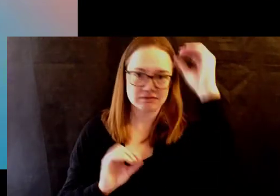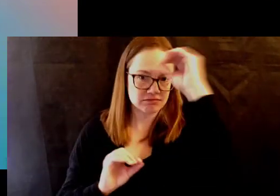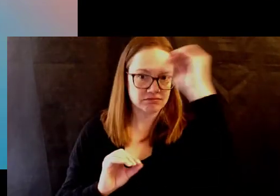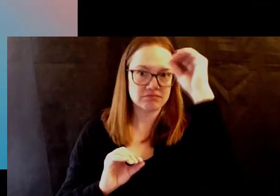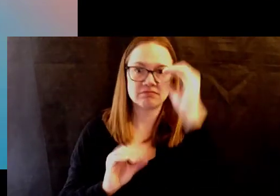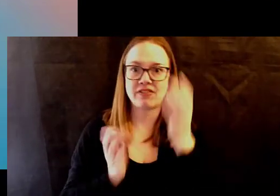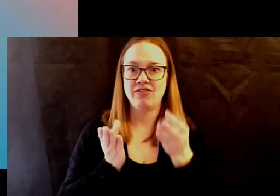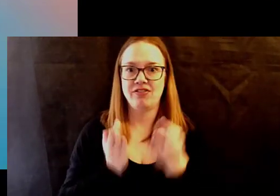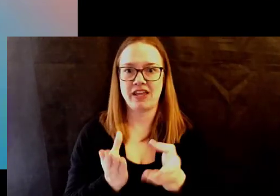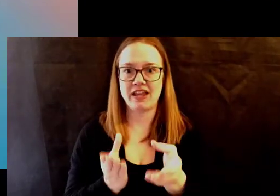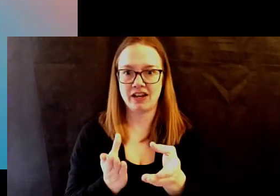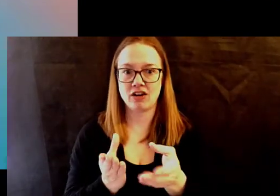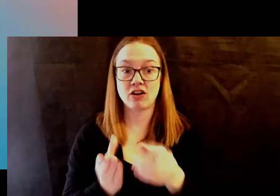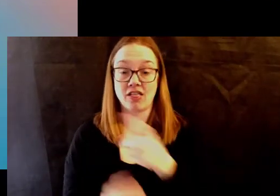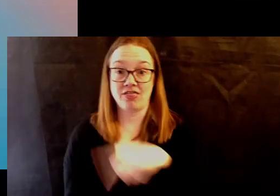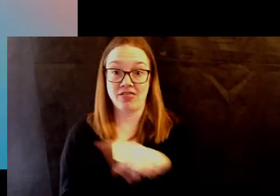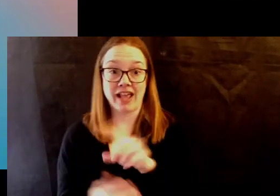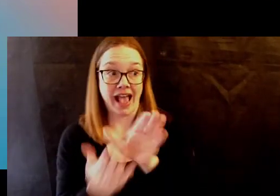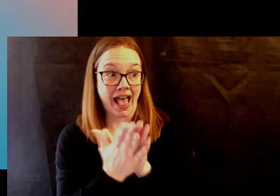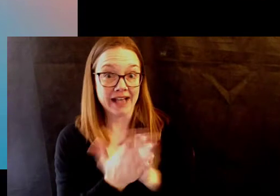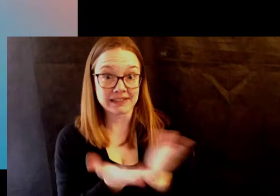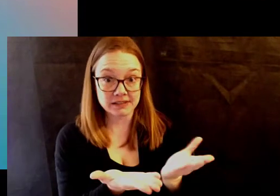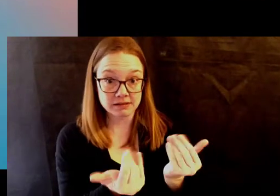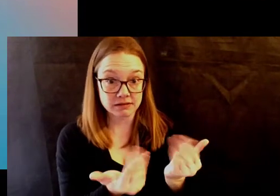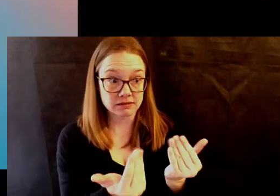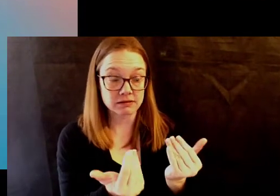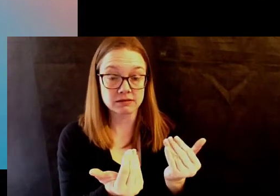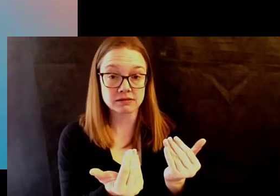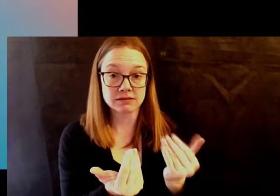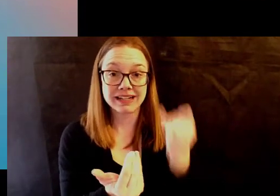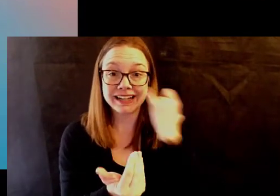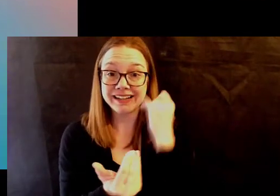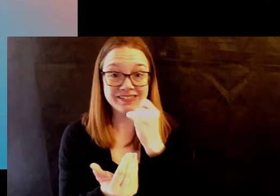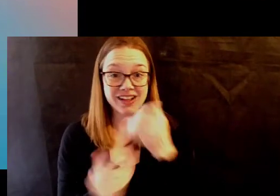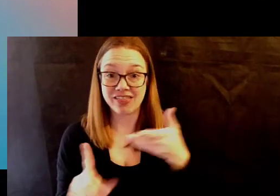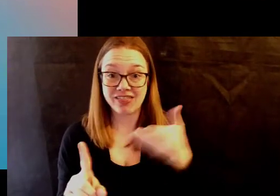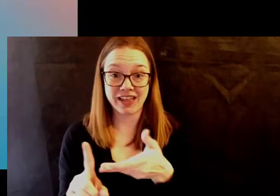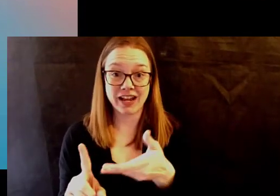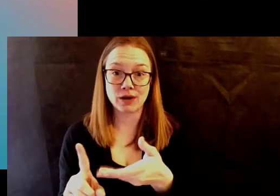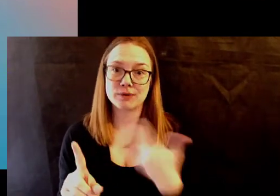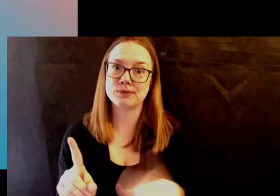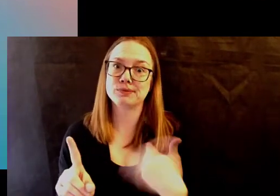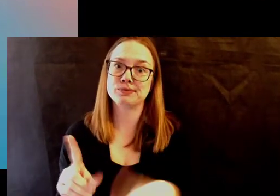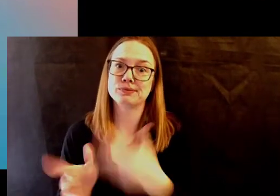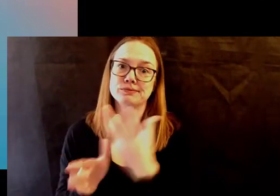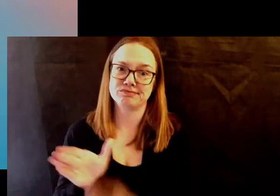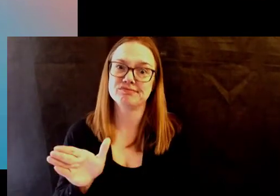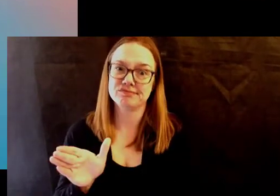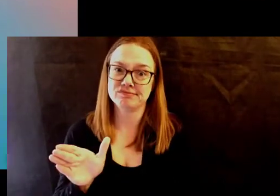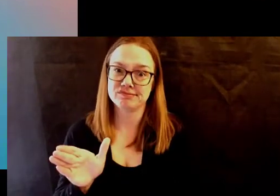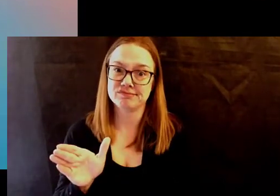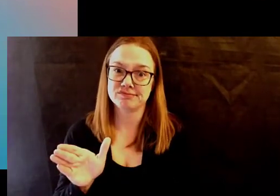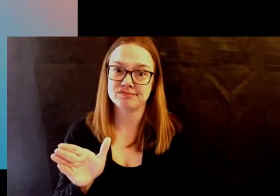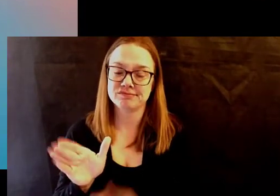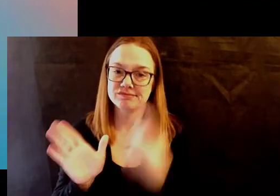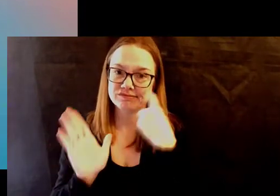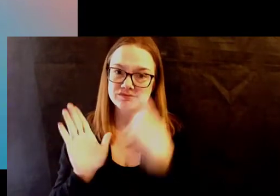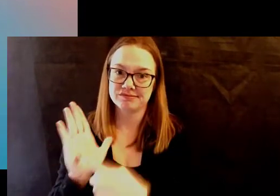And when it's not there, it's really lacking as well. Absolutely. They don't necessarily know that it matters